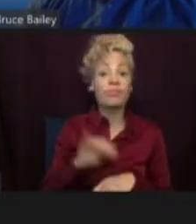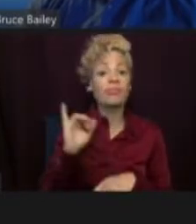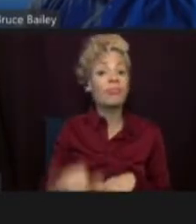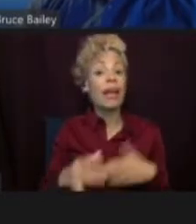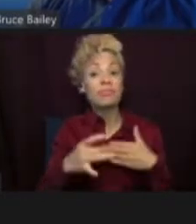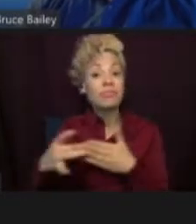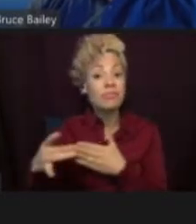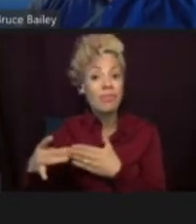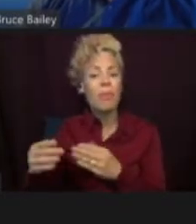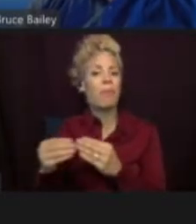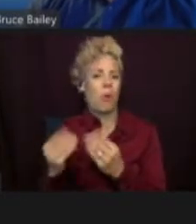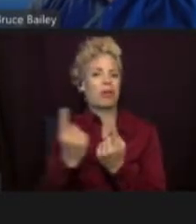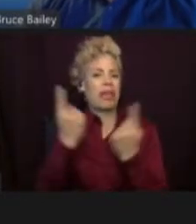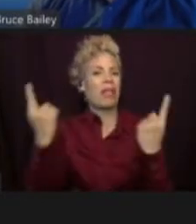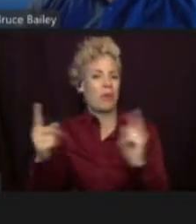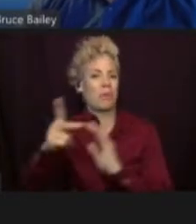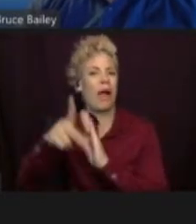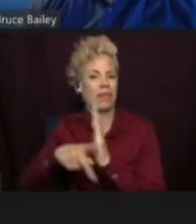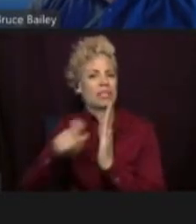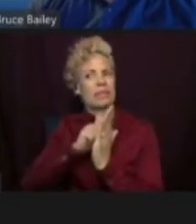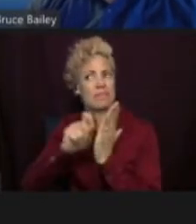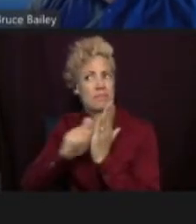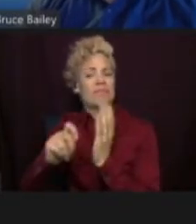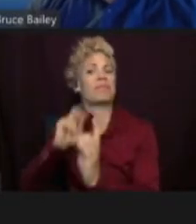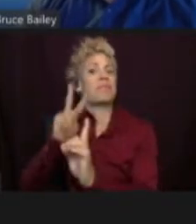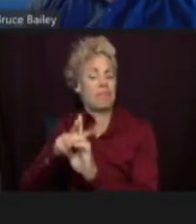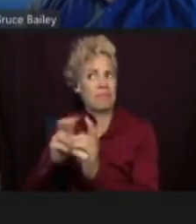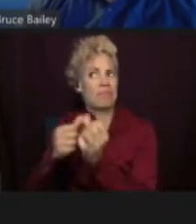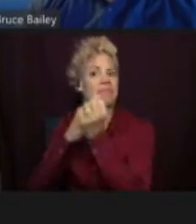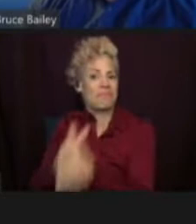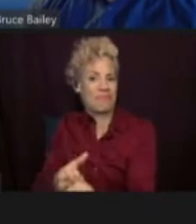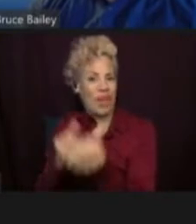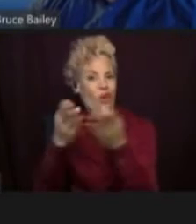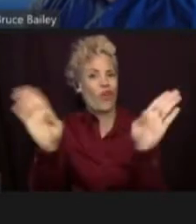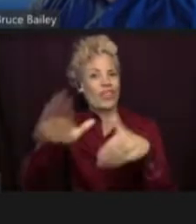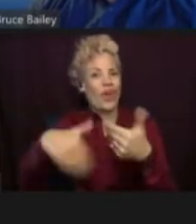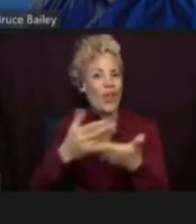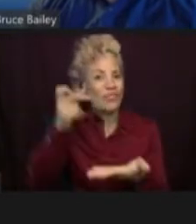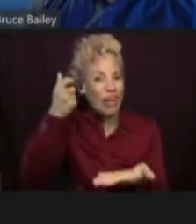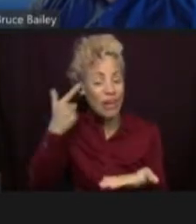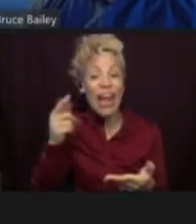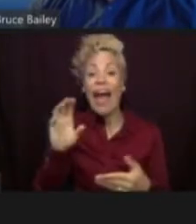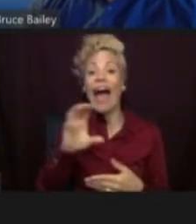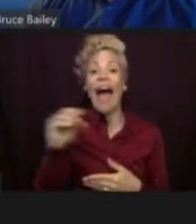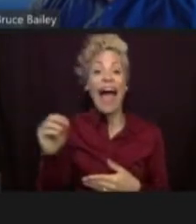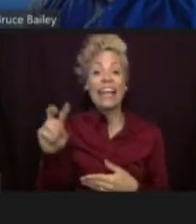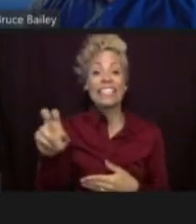being implemented across government. And even individuals who previously may not have chosen to telework,